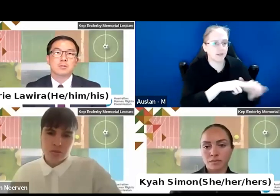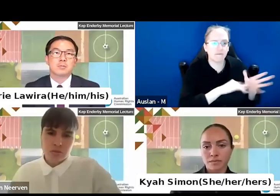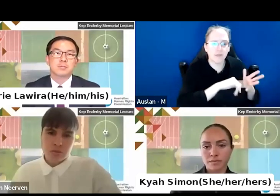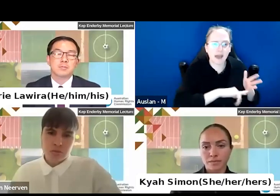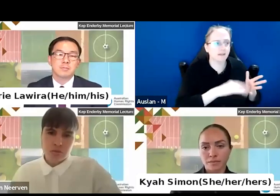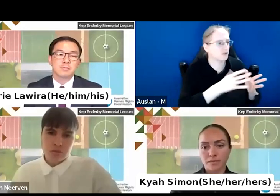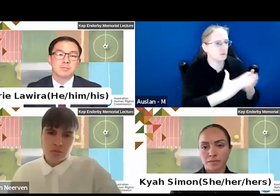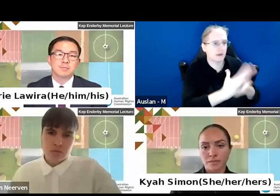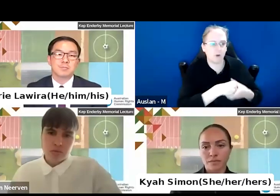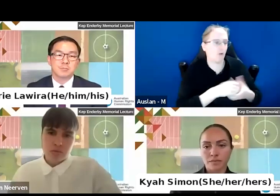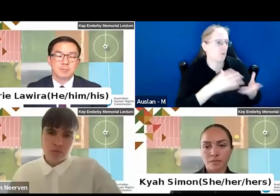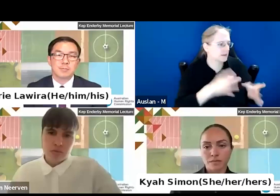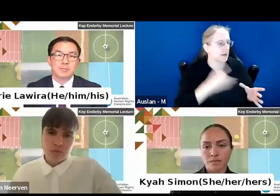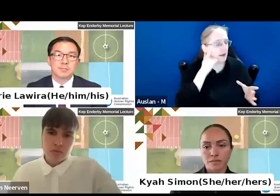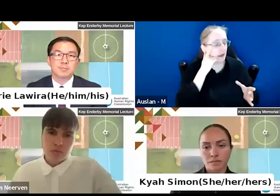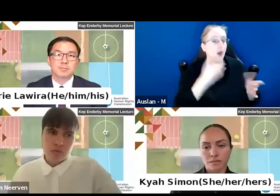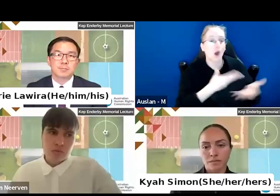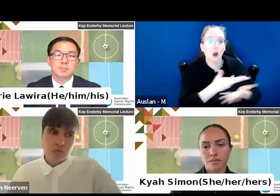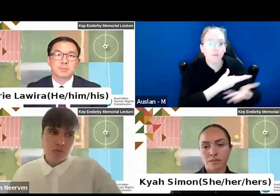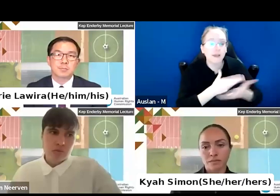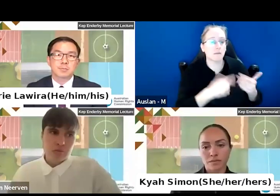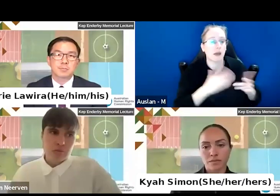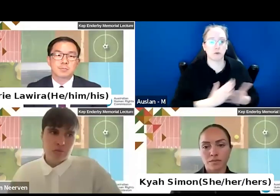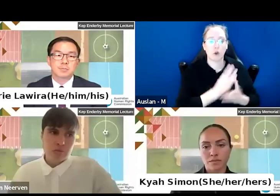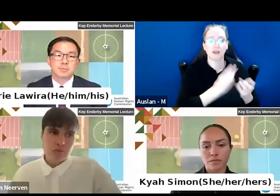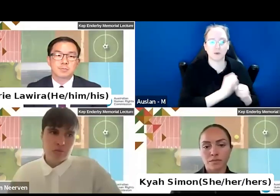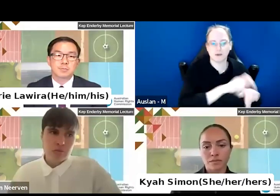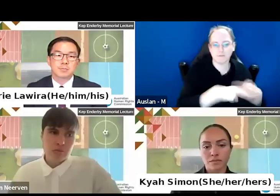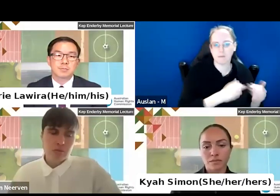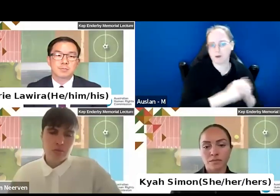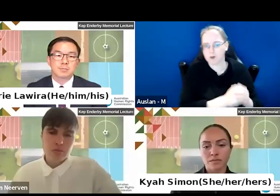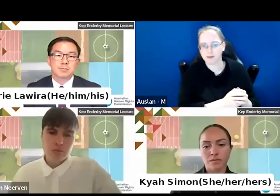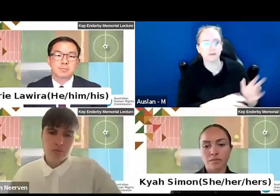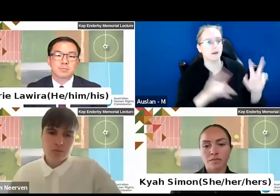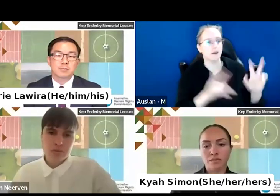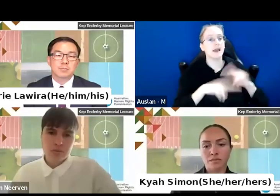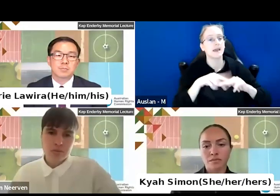on human rights of families, friends and colleagues. If you see something, say something.